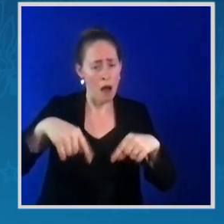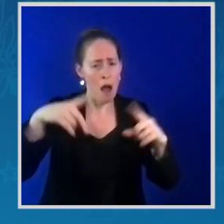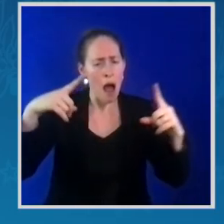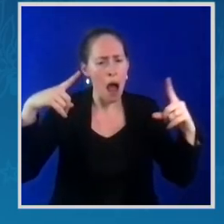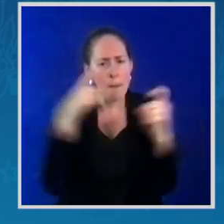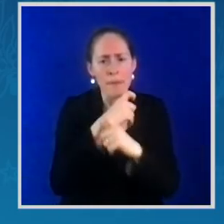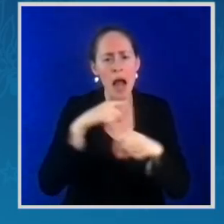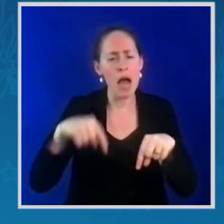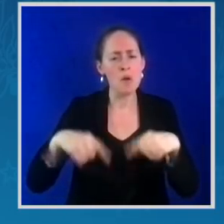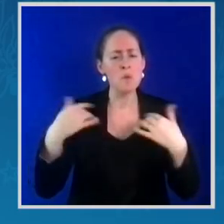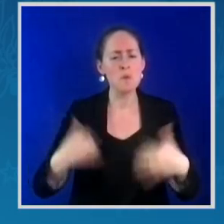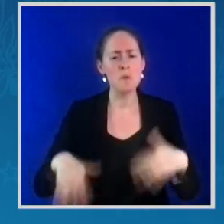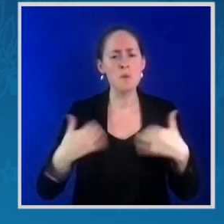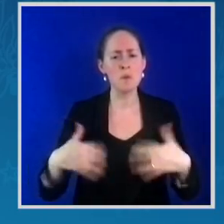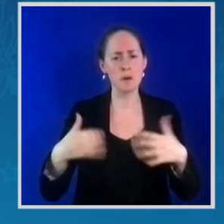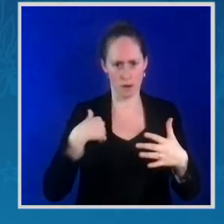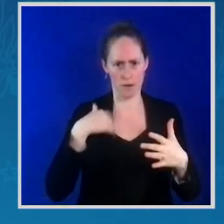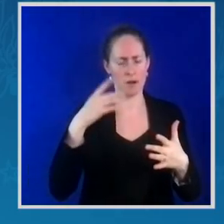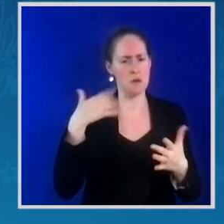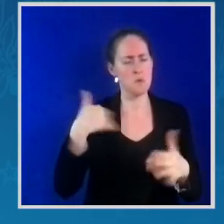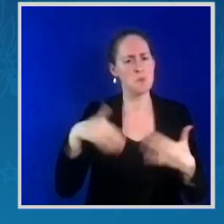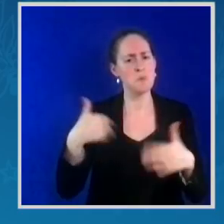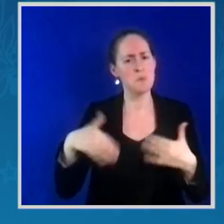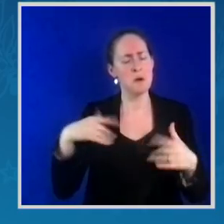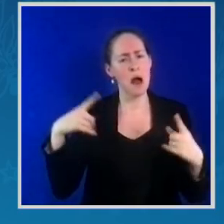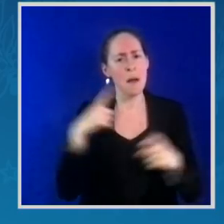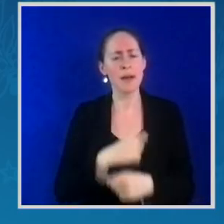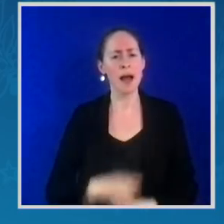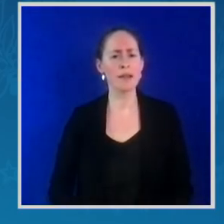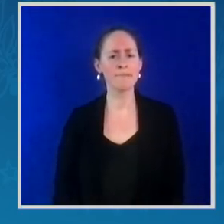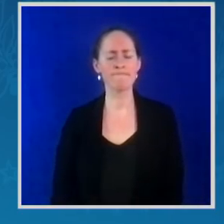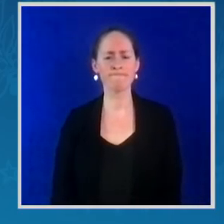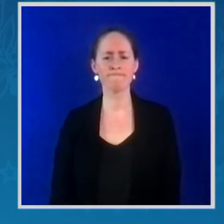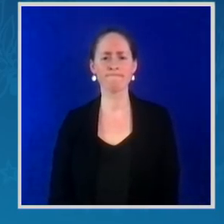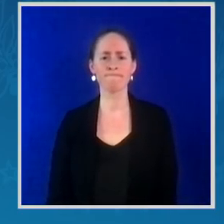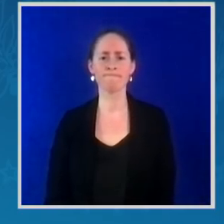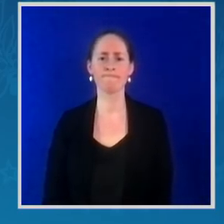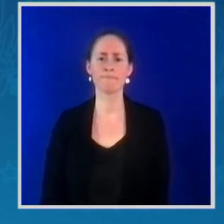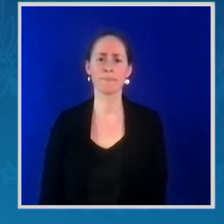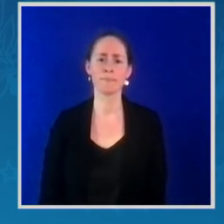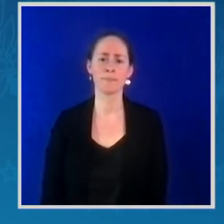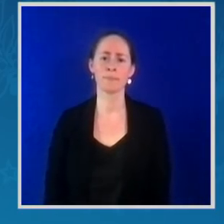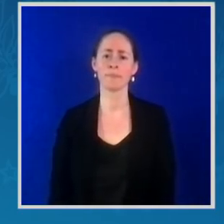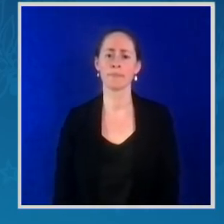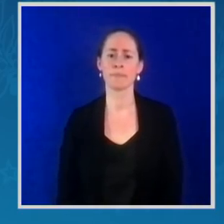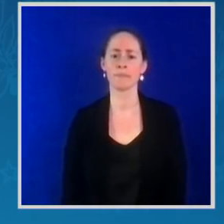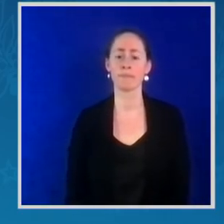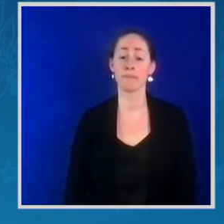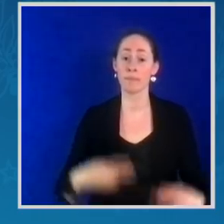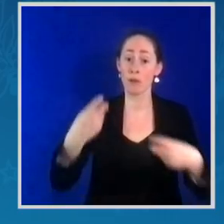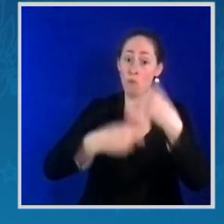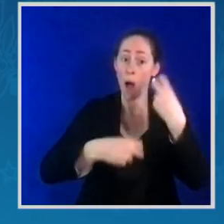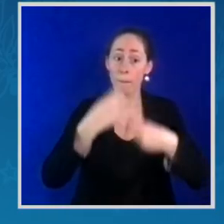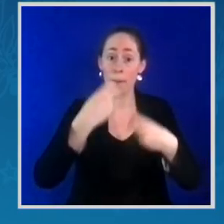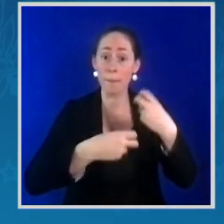it would do a disservice to the issue itself, the issue at the border. It would do a disservice to the issue itself,